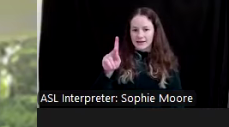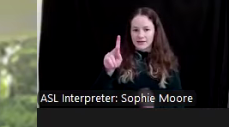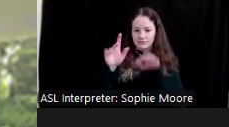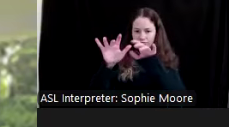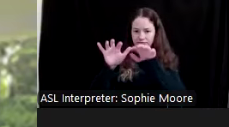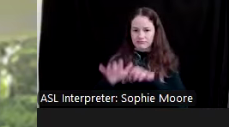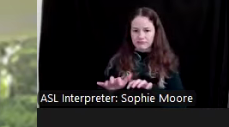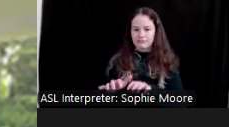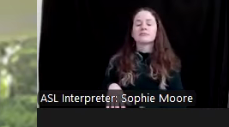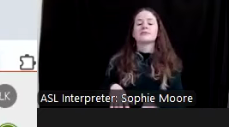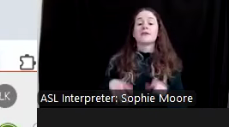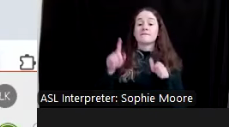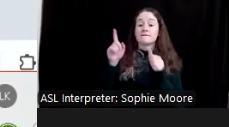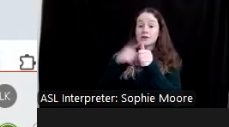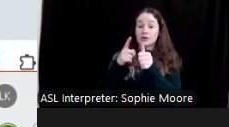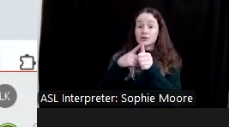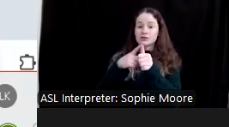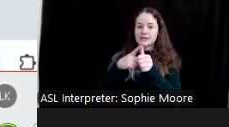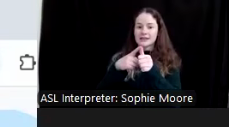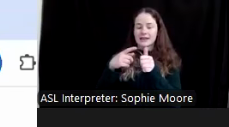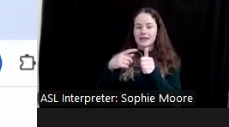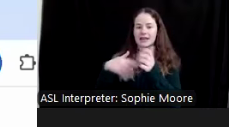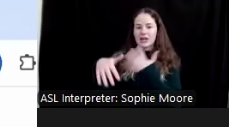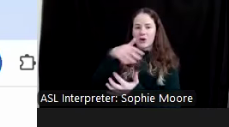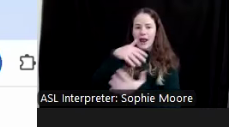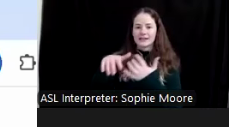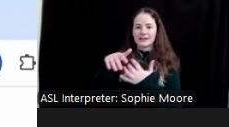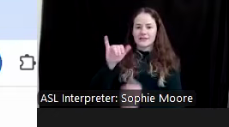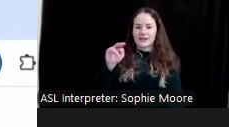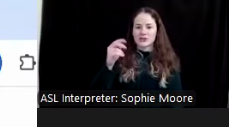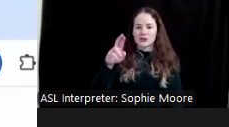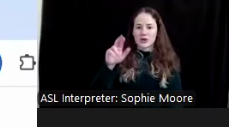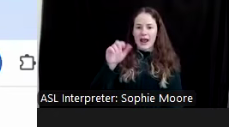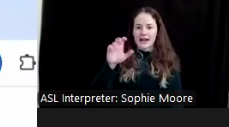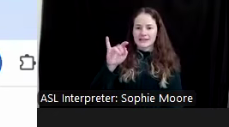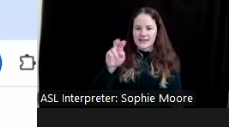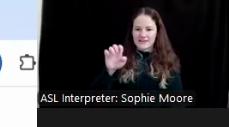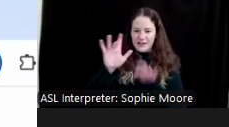to come to the interactive map that Elise